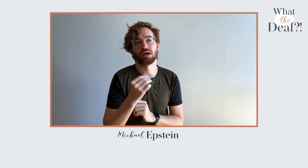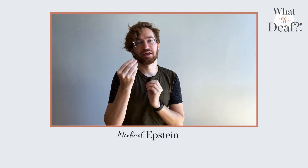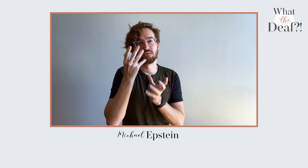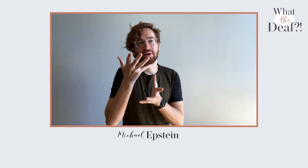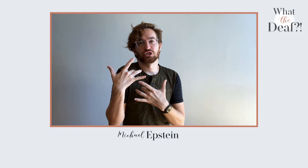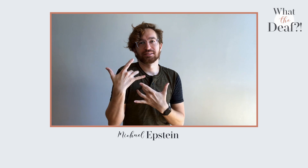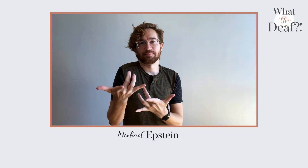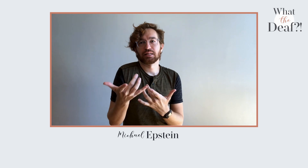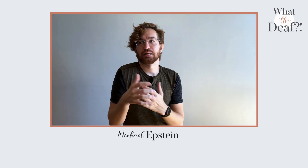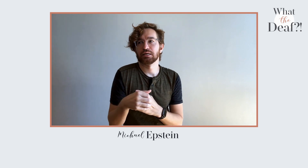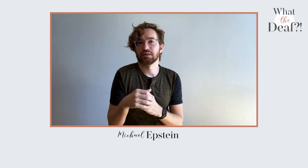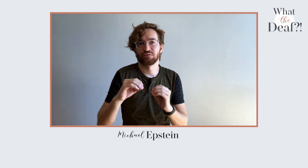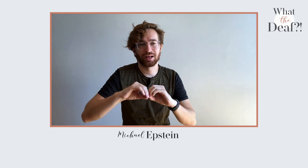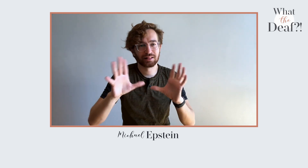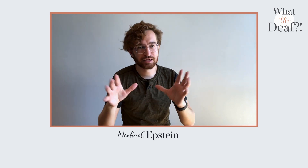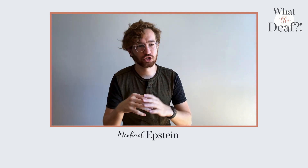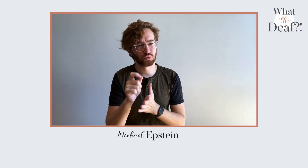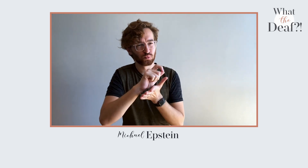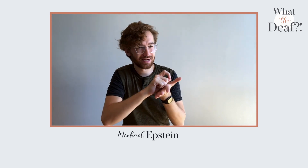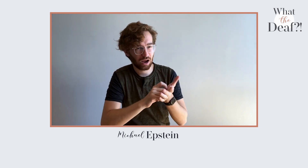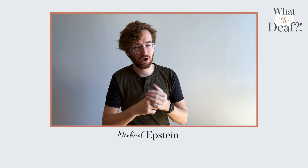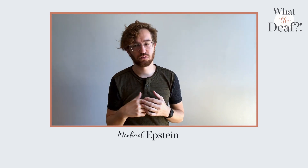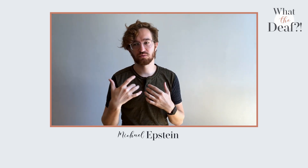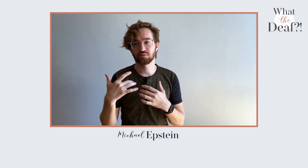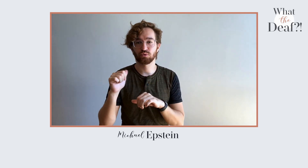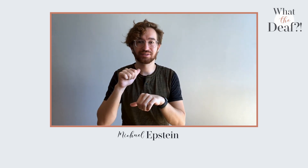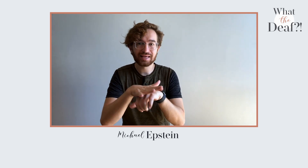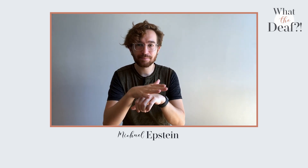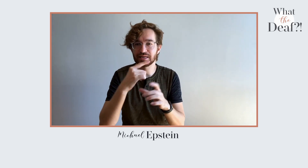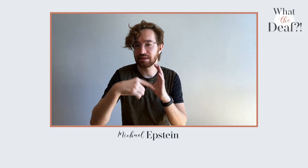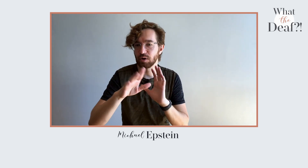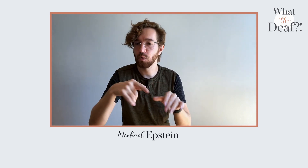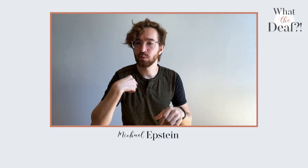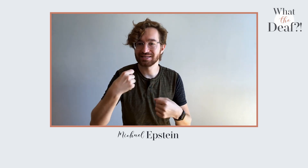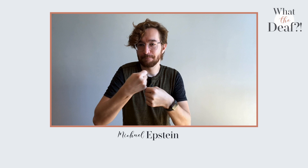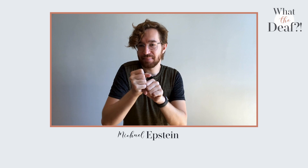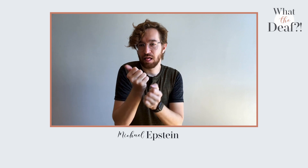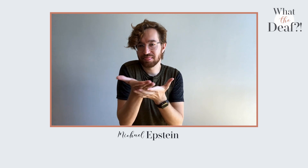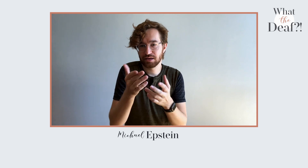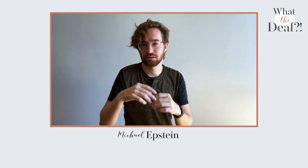Typically if I need clarification, we can write it down or we can again, go back to email.